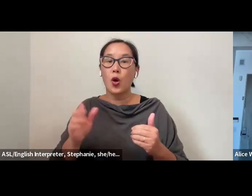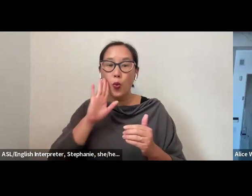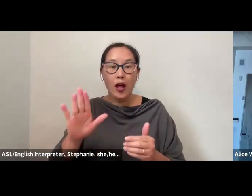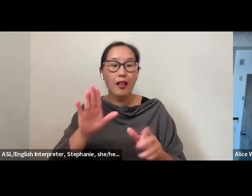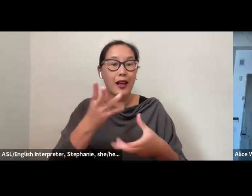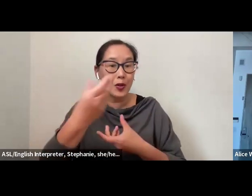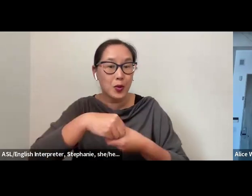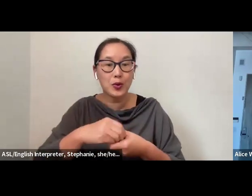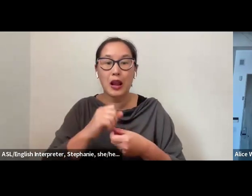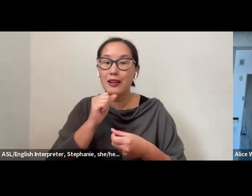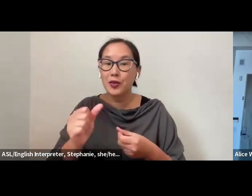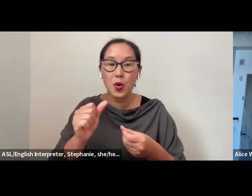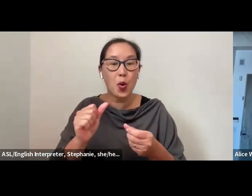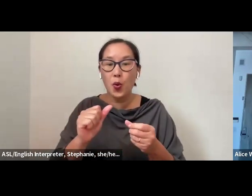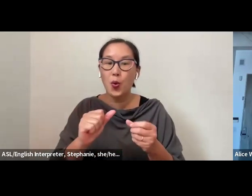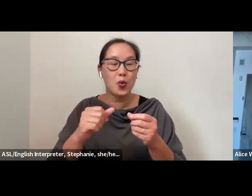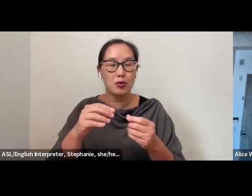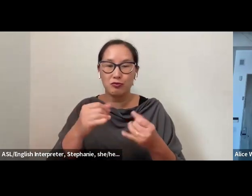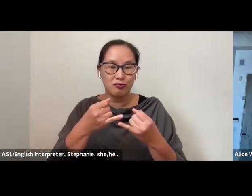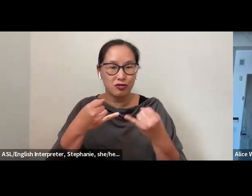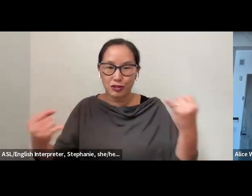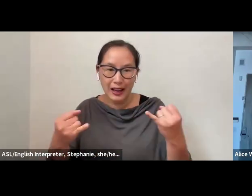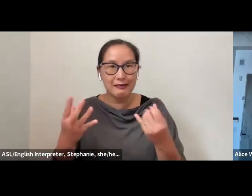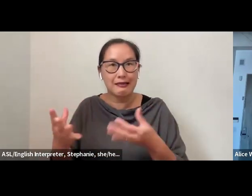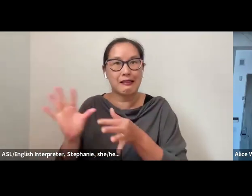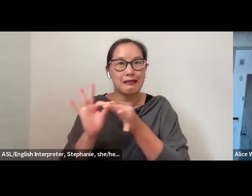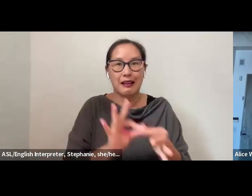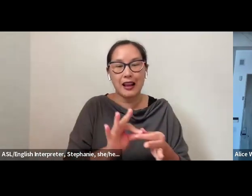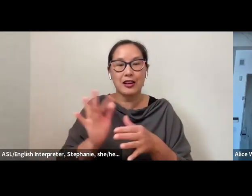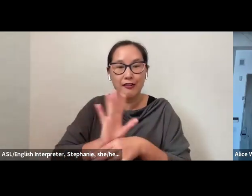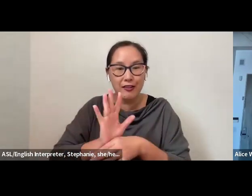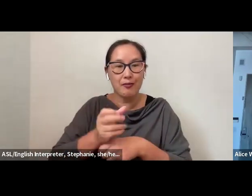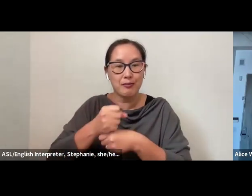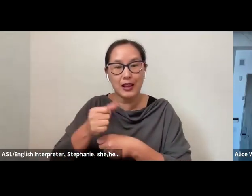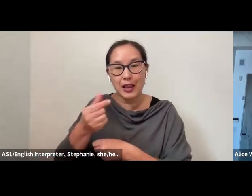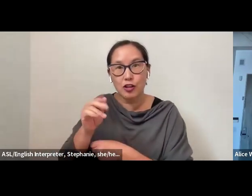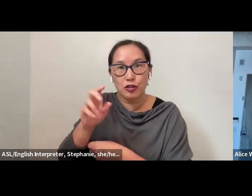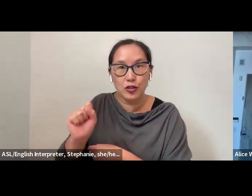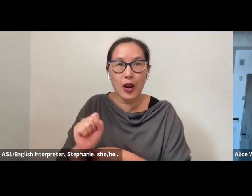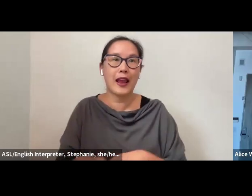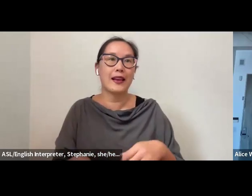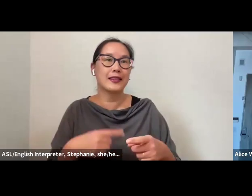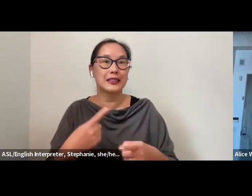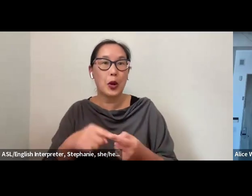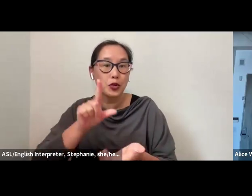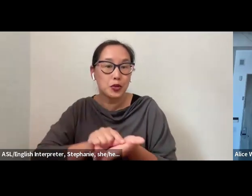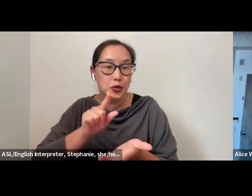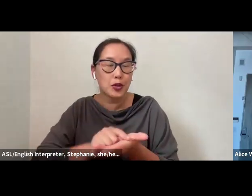a newsletter featuring professional opportunities, access to trainings and equipment,